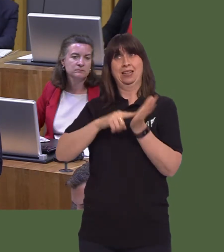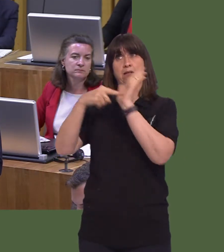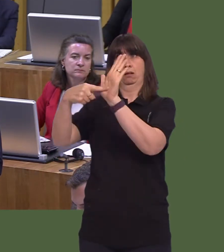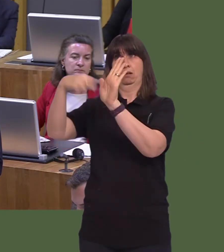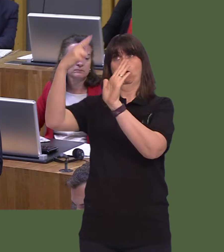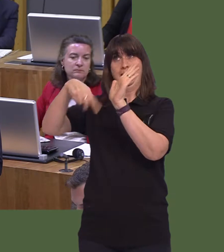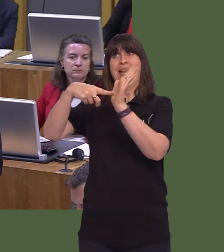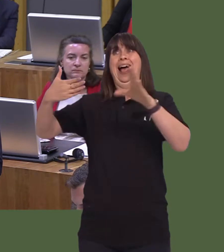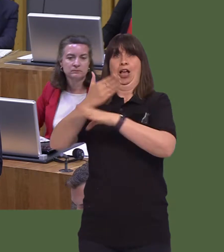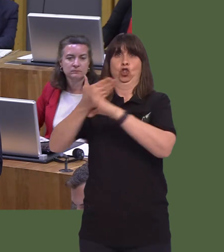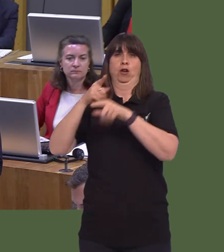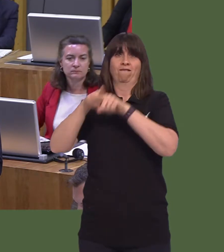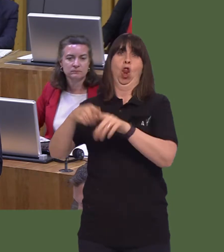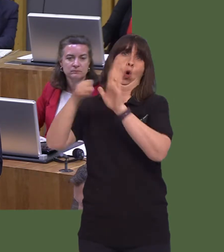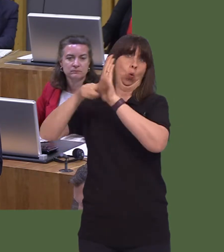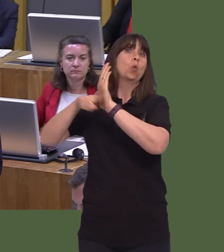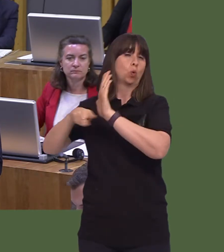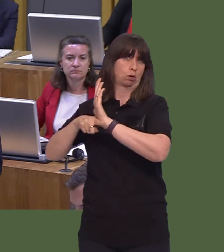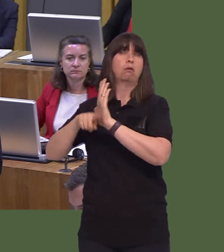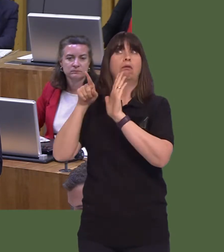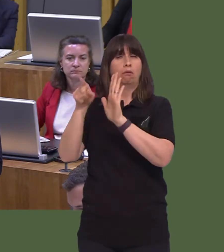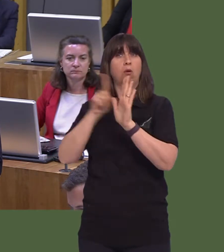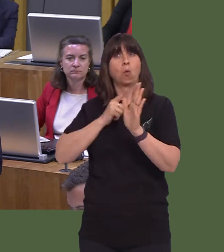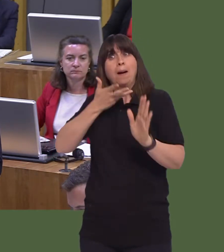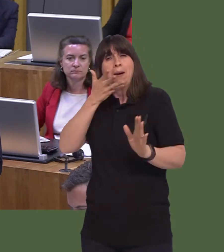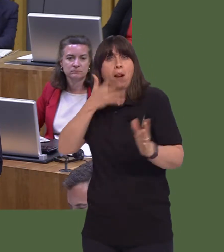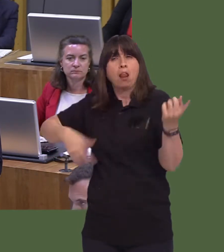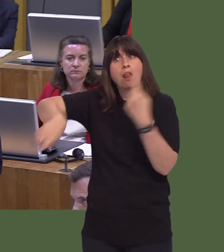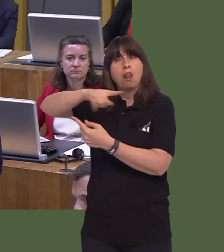we will support them in order to deliver what the people of the north of Wales would expect